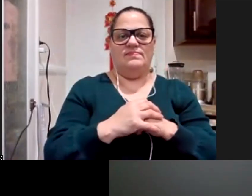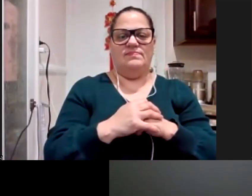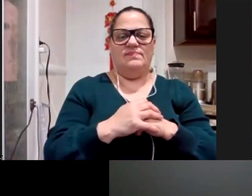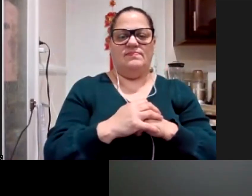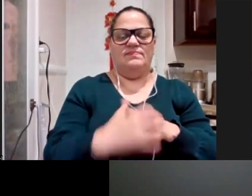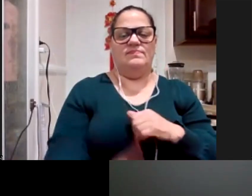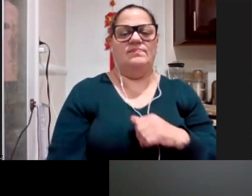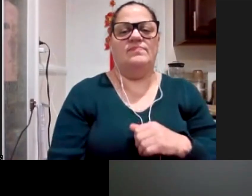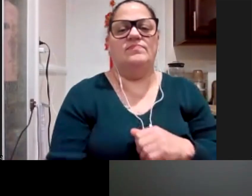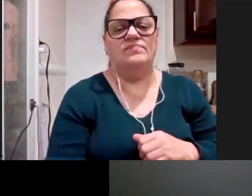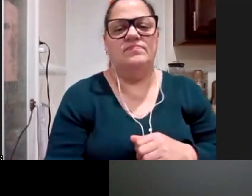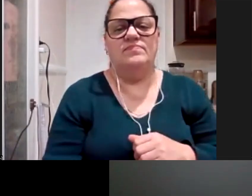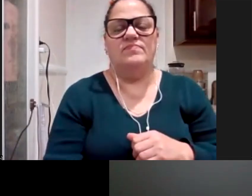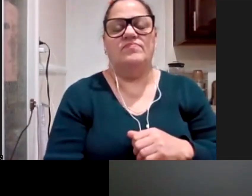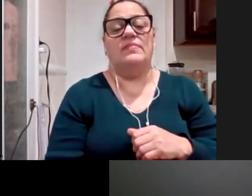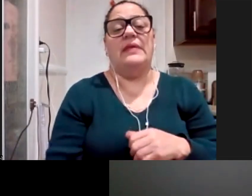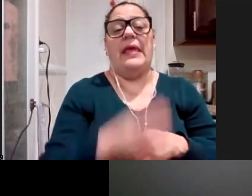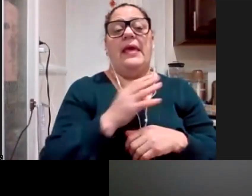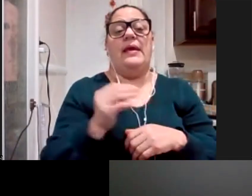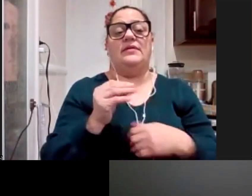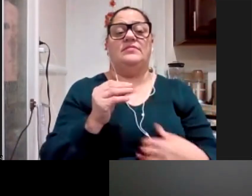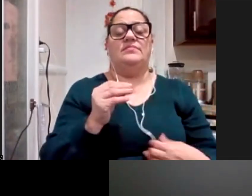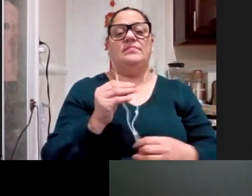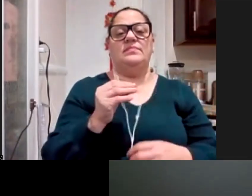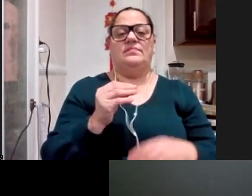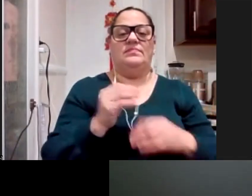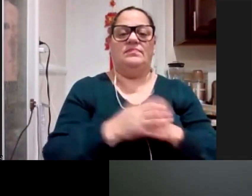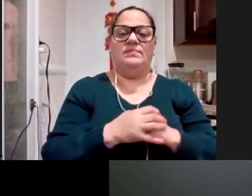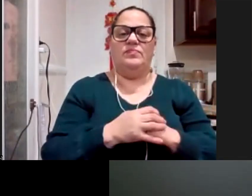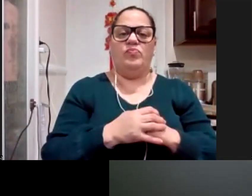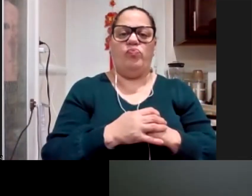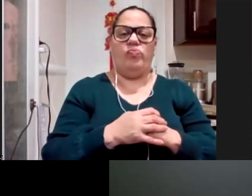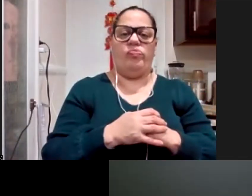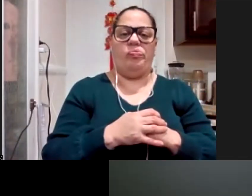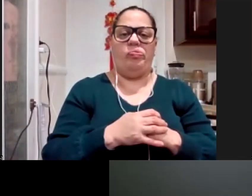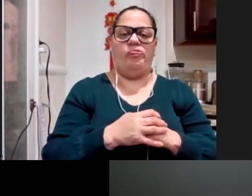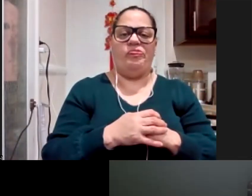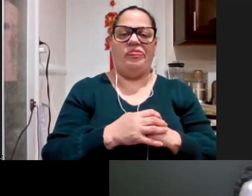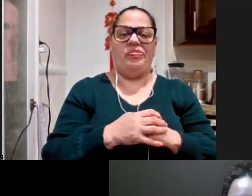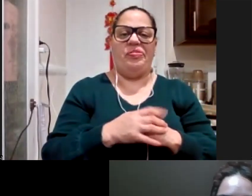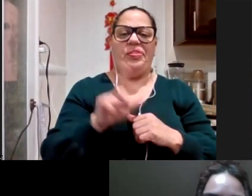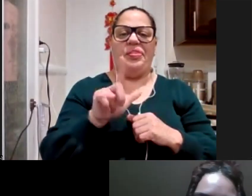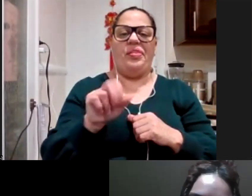that's technically the only transportation and [CHRIS] and for Long Islanders, we're, you know,